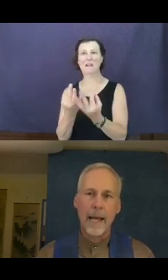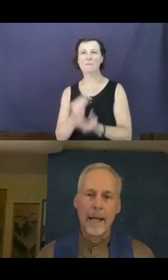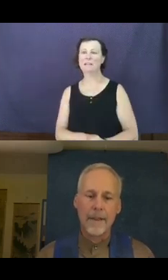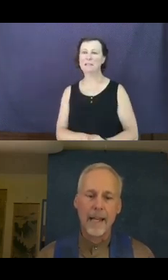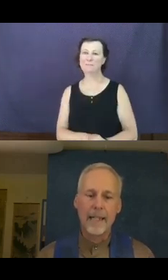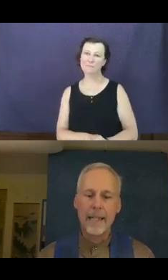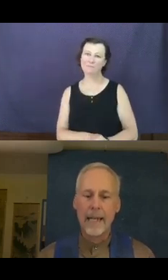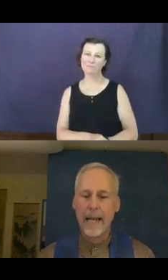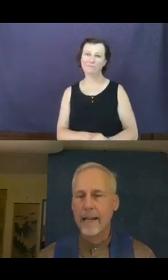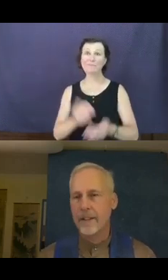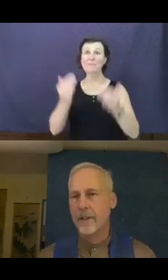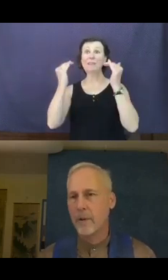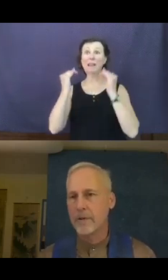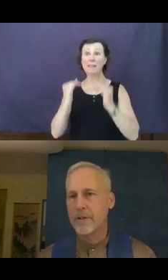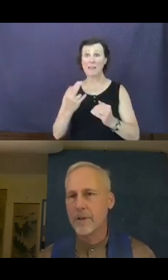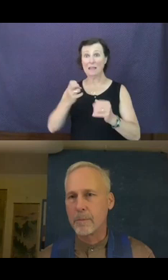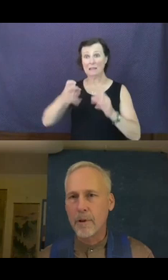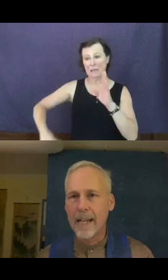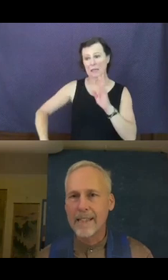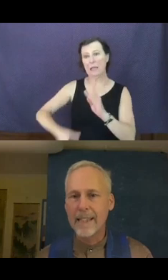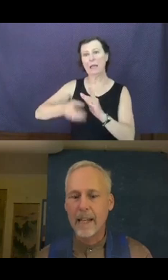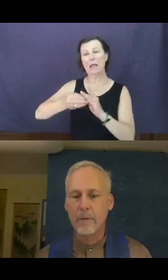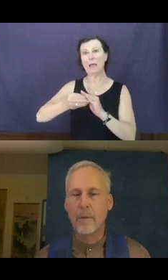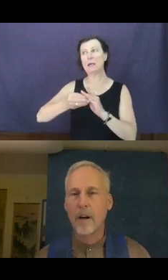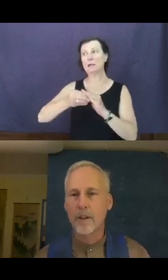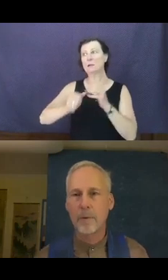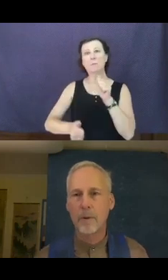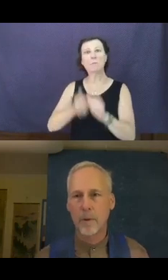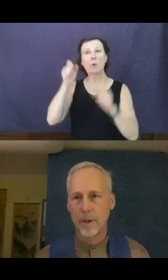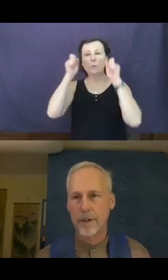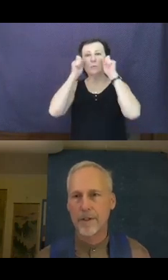And then he added the most surprising and remarkable words